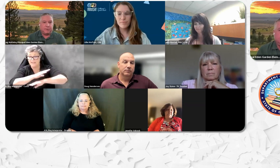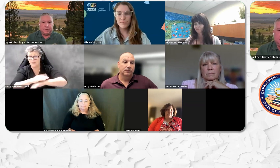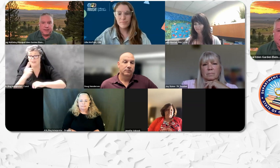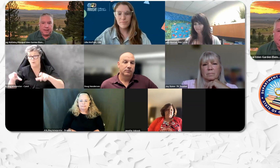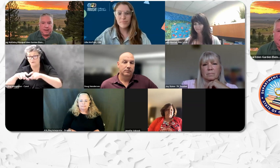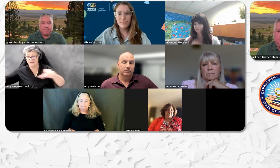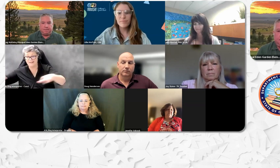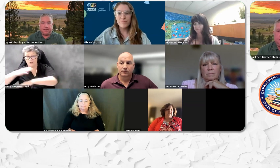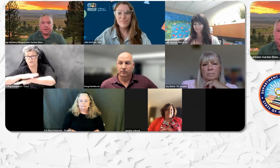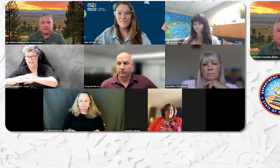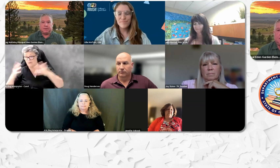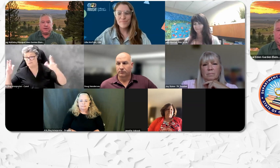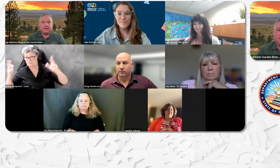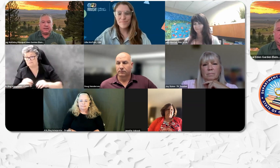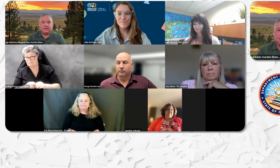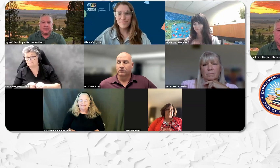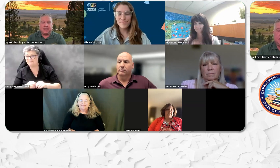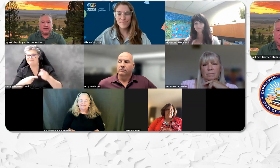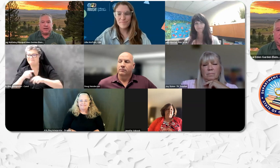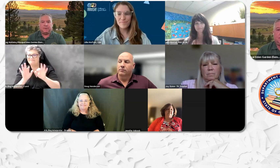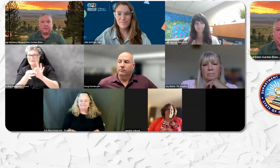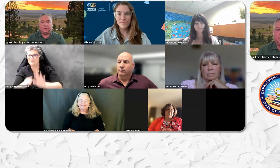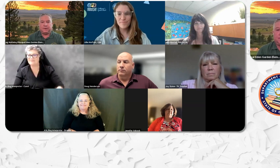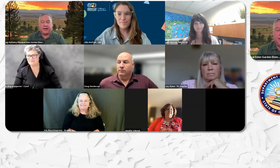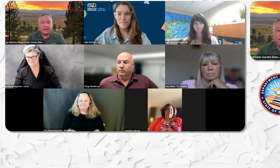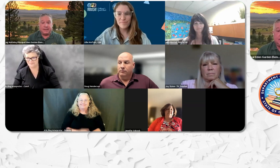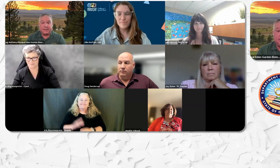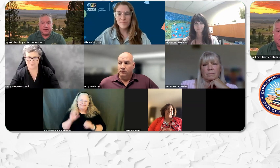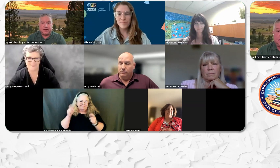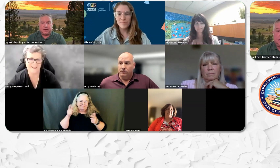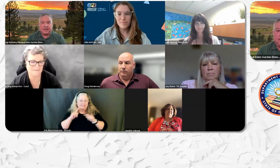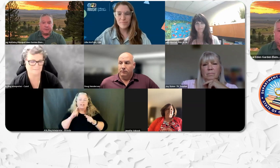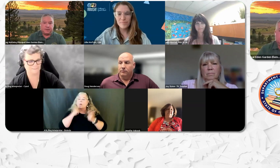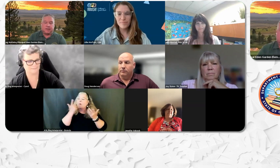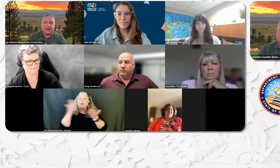table. Some other things that she's kind of done with that we're great is the the entrance to the